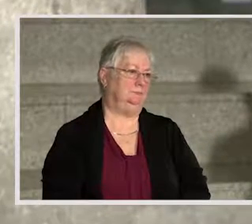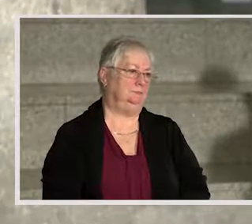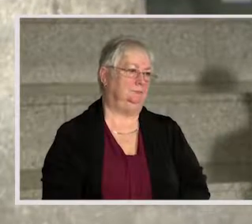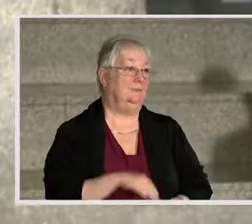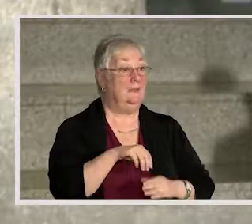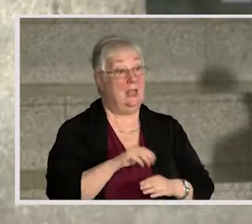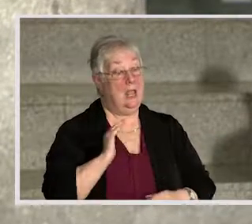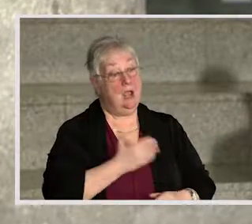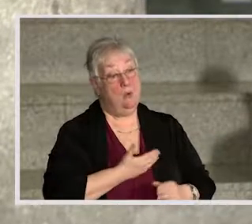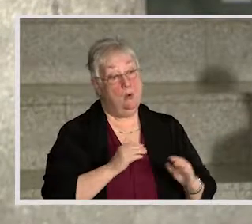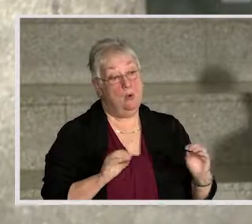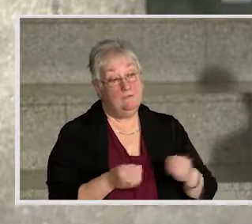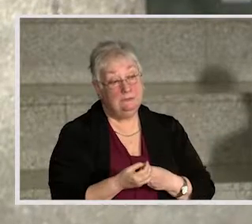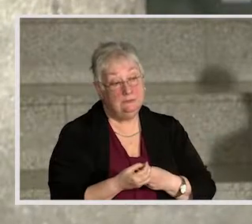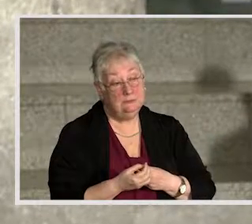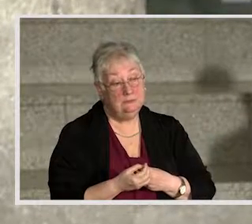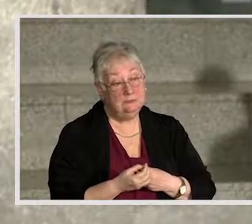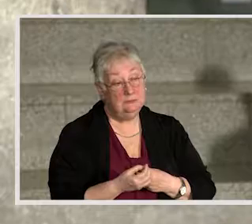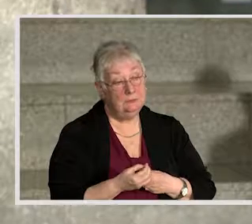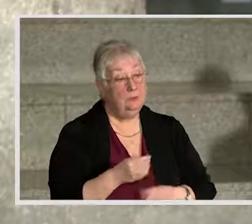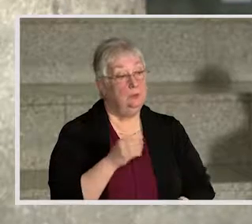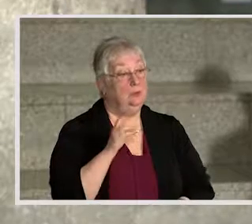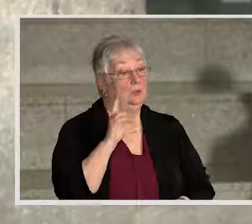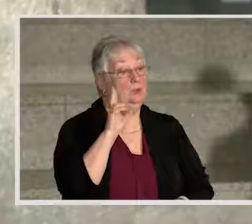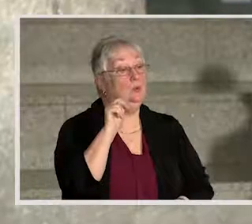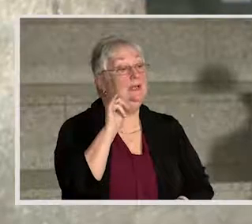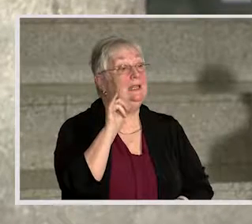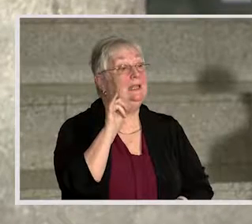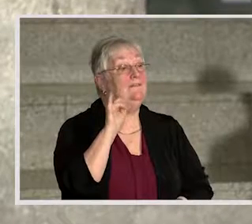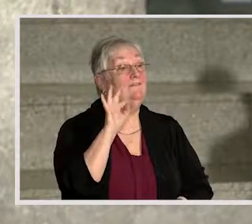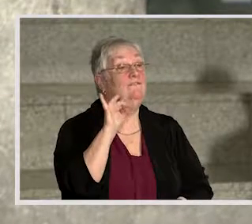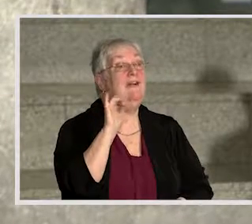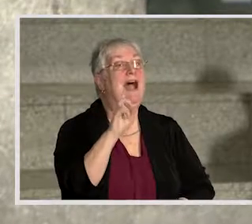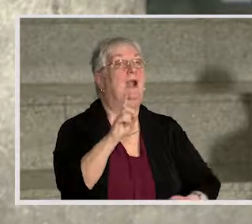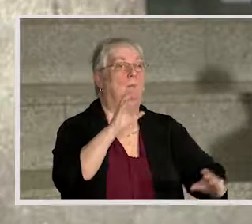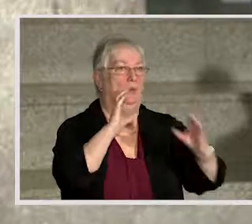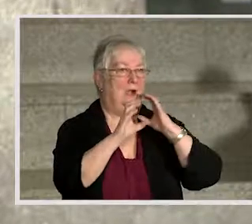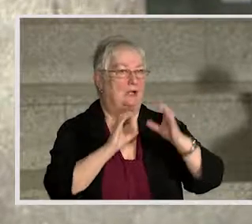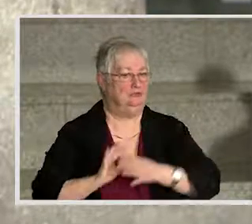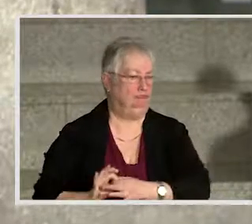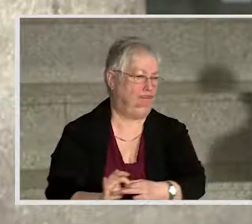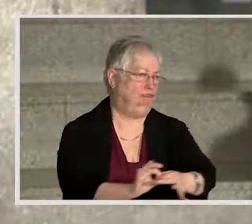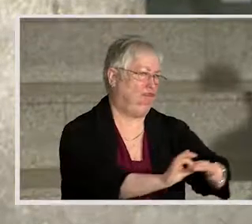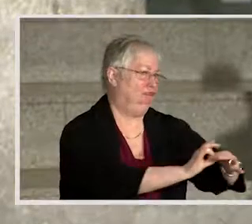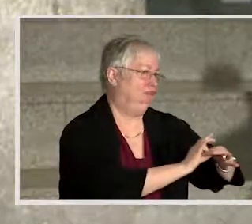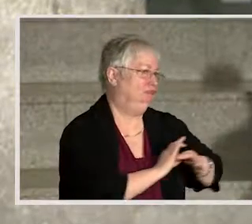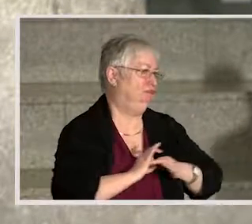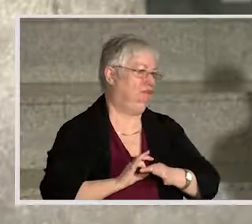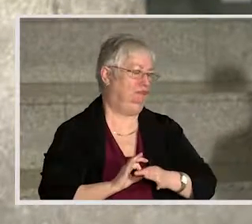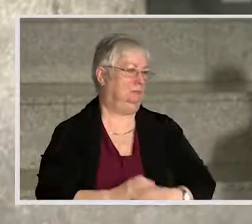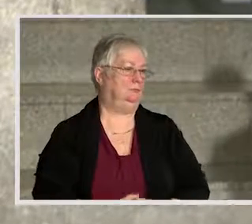MAYOR MADE AN INVESTMENT IN THE LEARN, EARN, ADVANCE AND PROSPER PROGRAM. AND THAT HAD A SIGNIFICANT